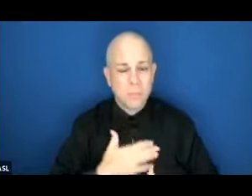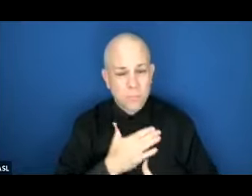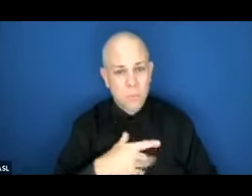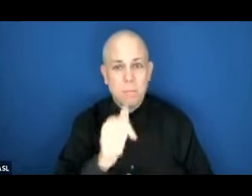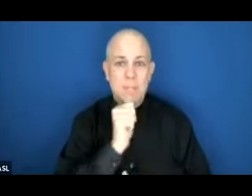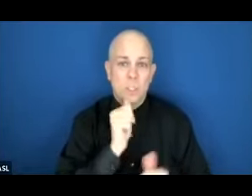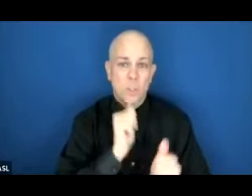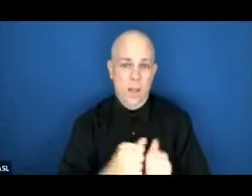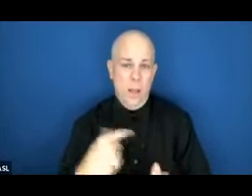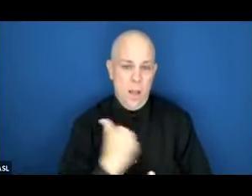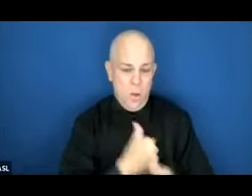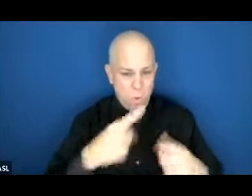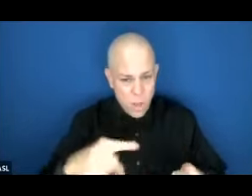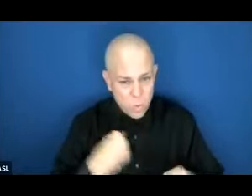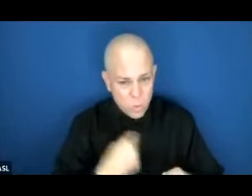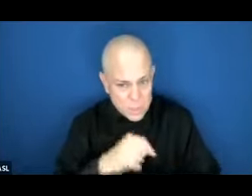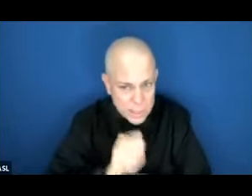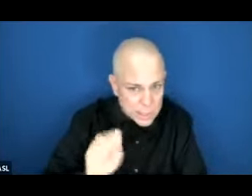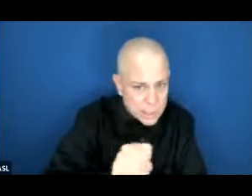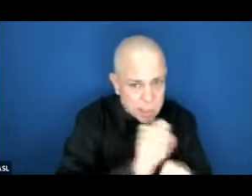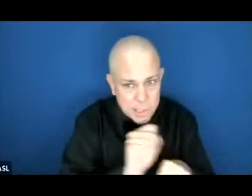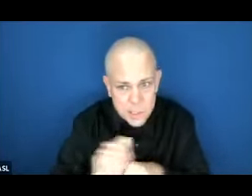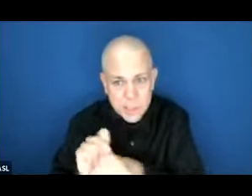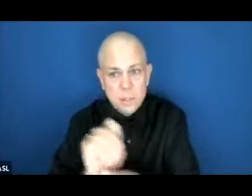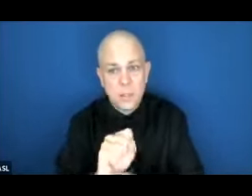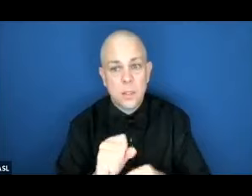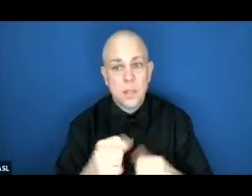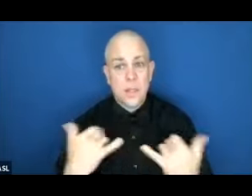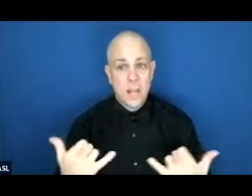today should see numbers rising um from what we